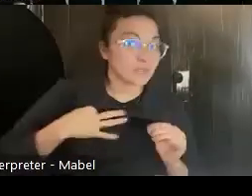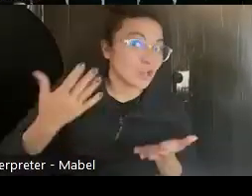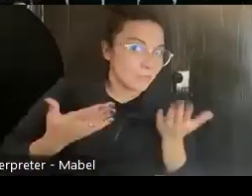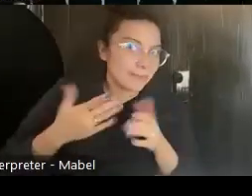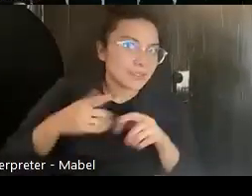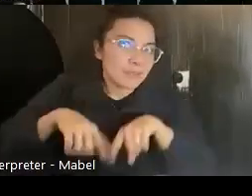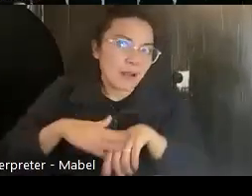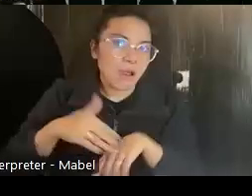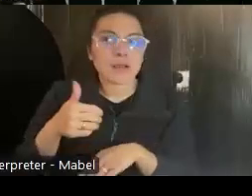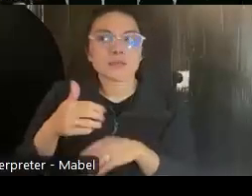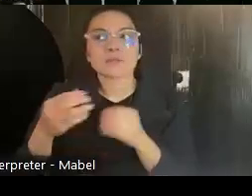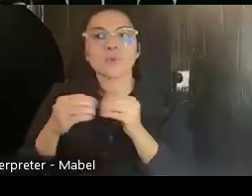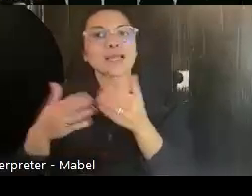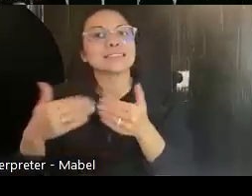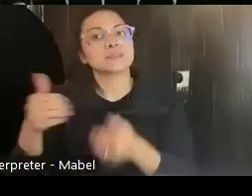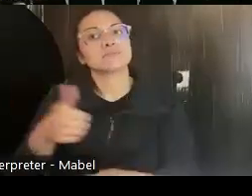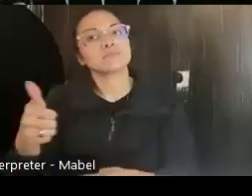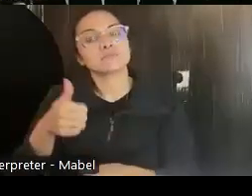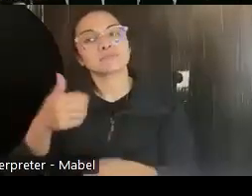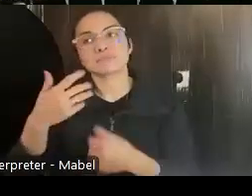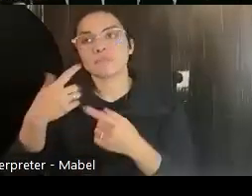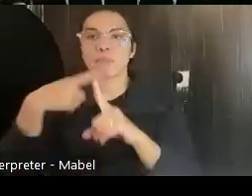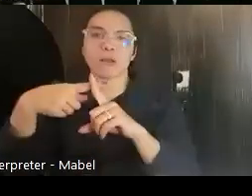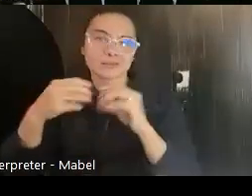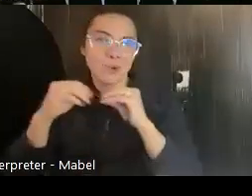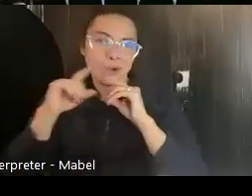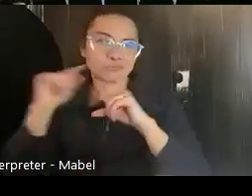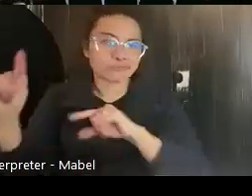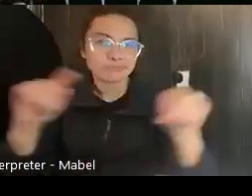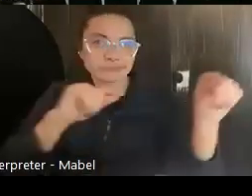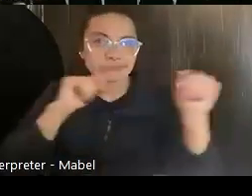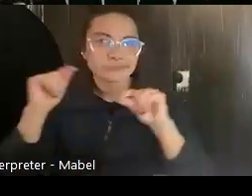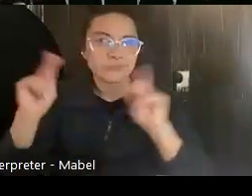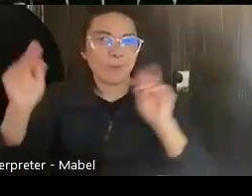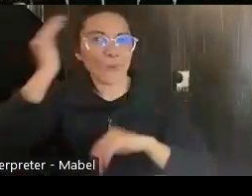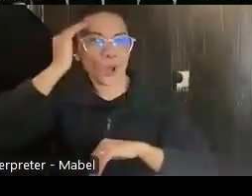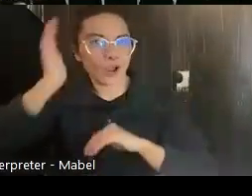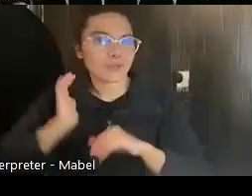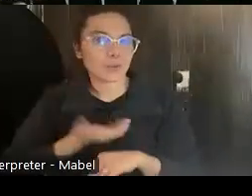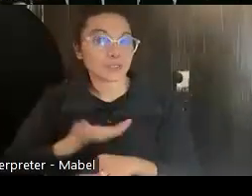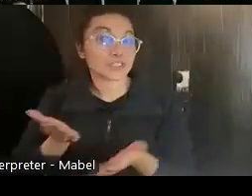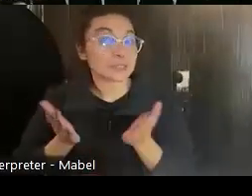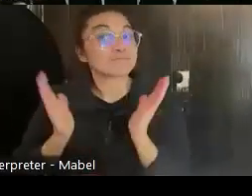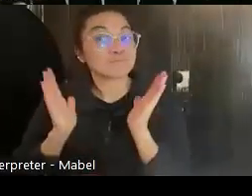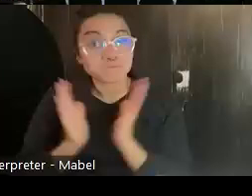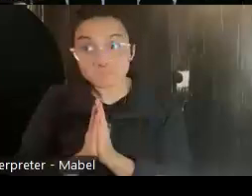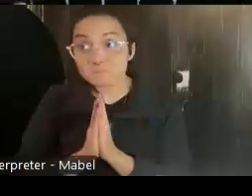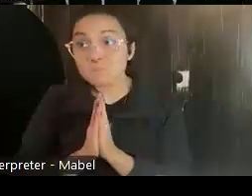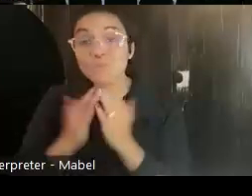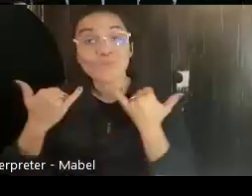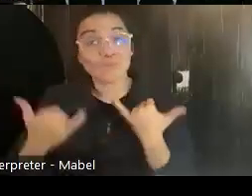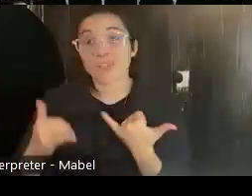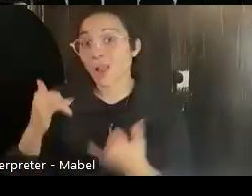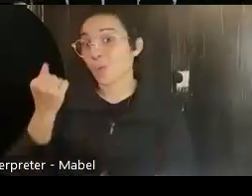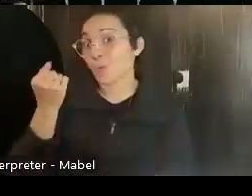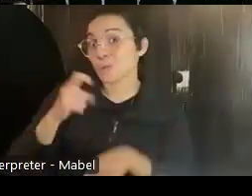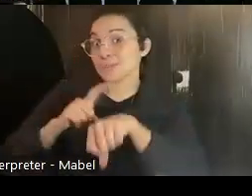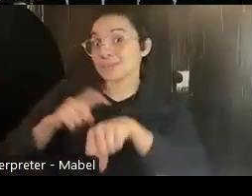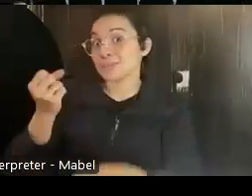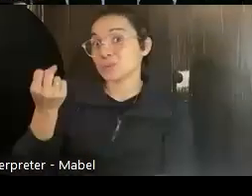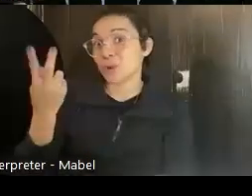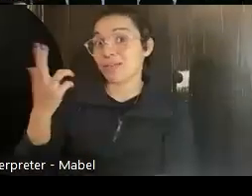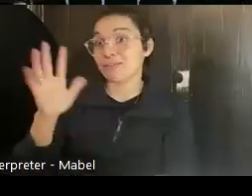utilization okay it is 12:58 um we uh we the the the remaining things online are actually uh more